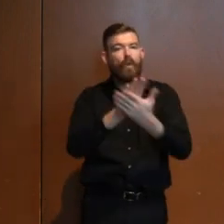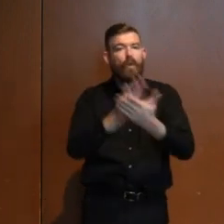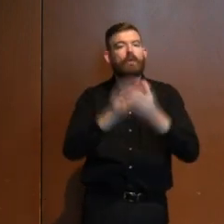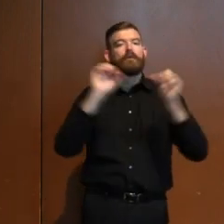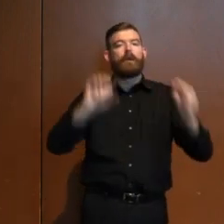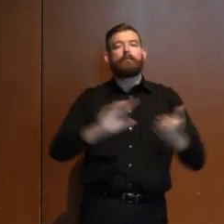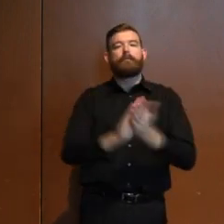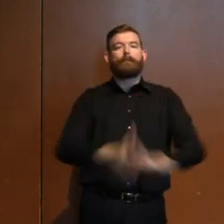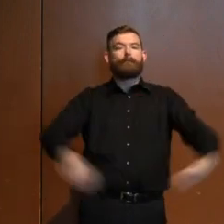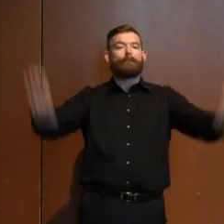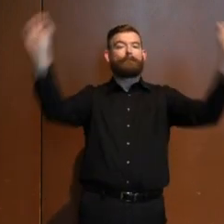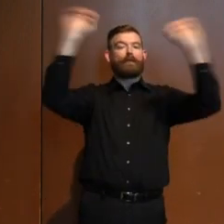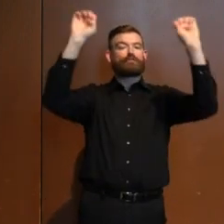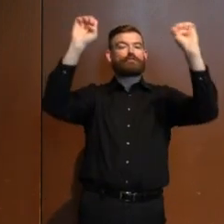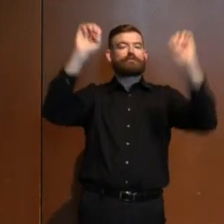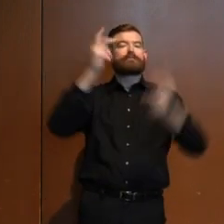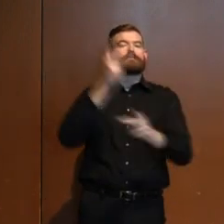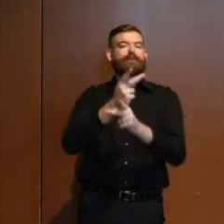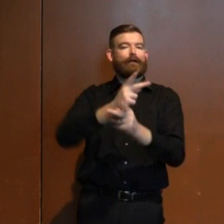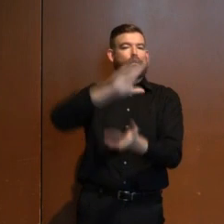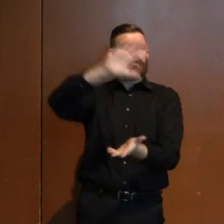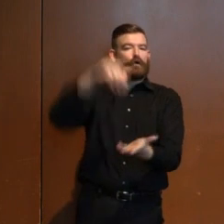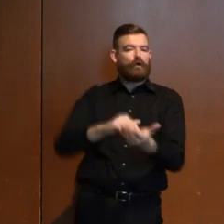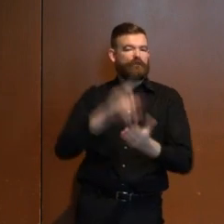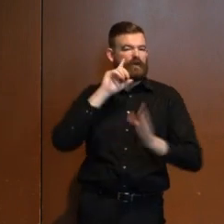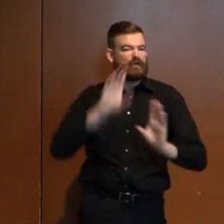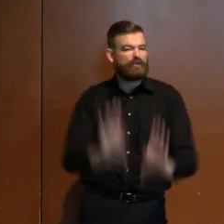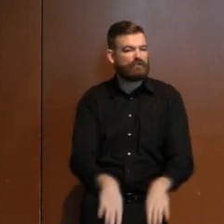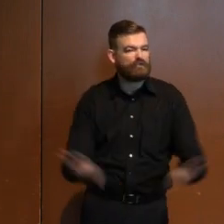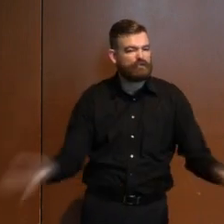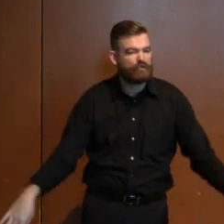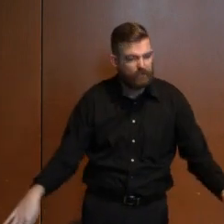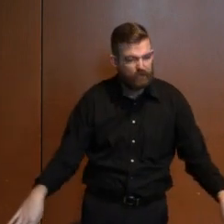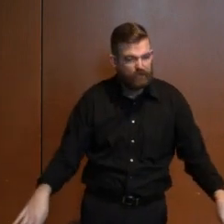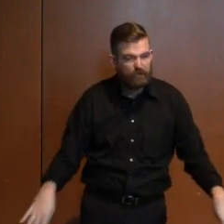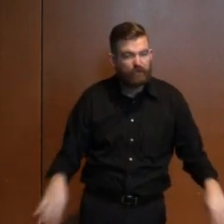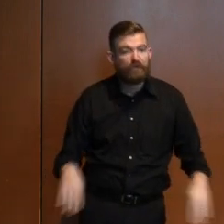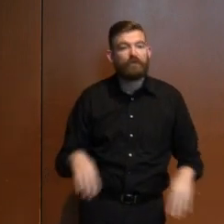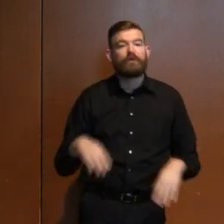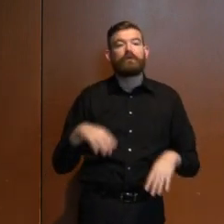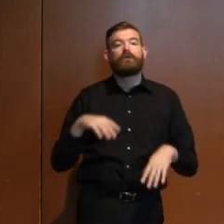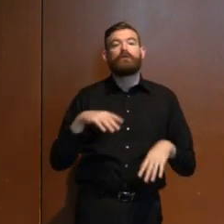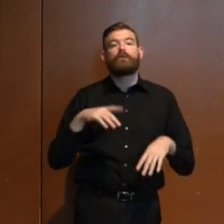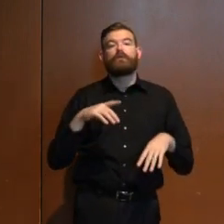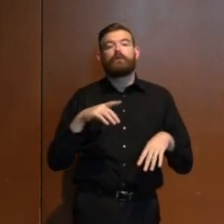TO IDENTIFY SCHOOLS THAT CAN SERVE AS EMERGENCY CHILD CARE